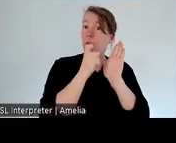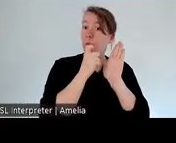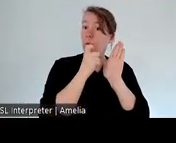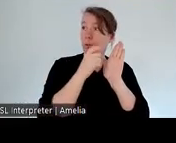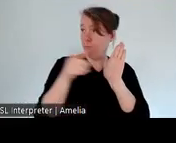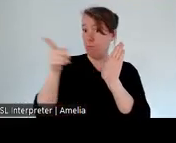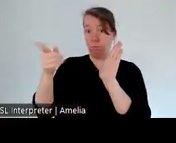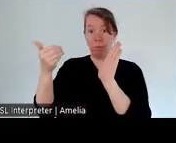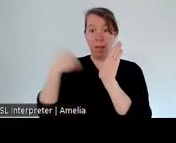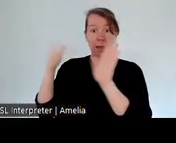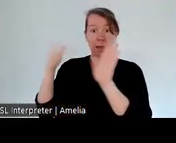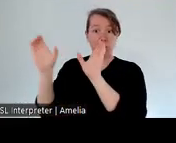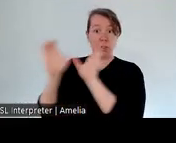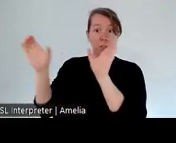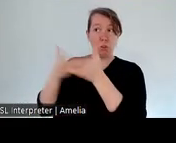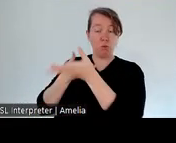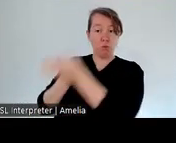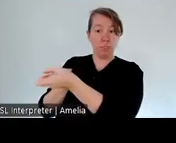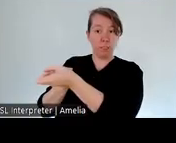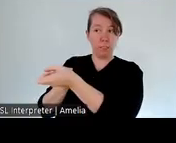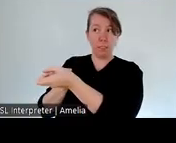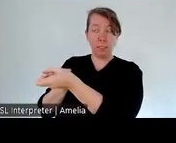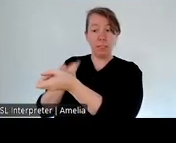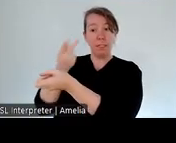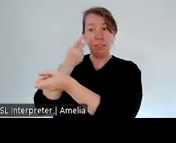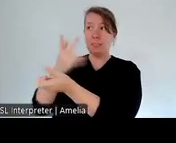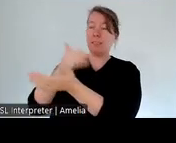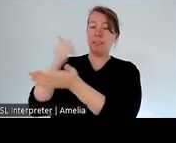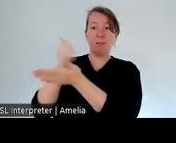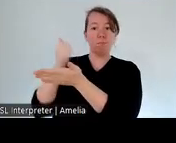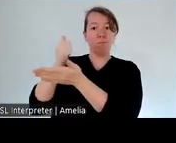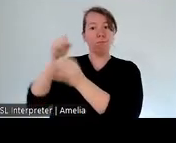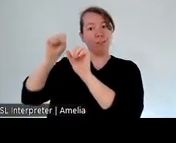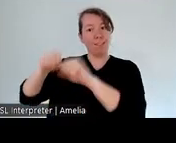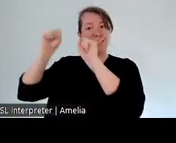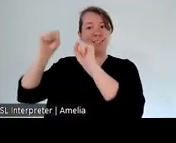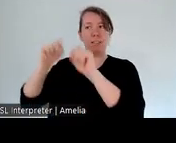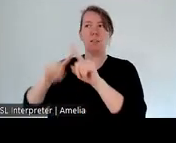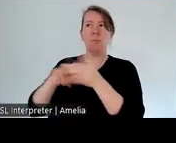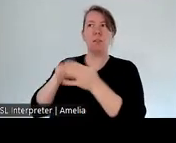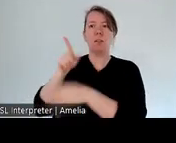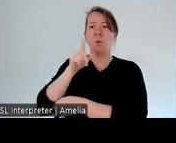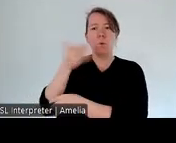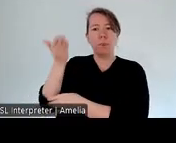So you can trust their, that this book is really, at that level, right?